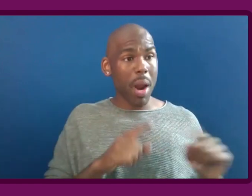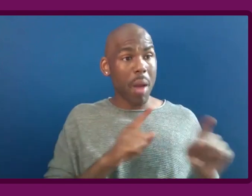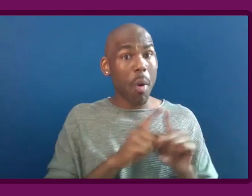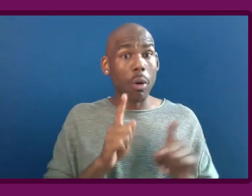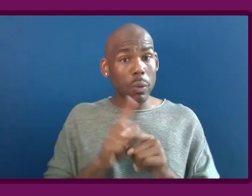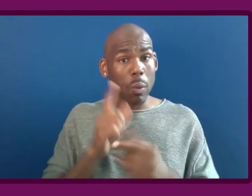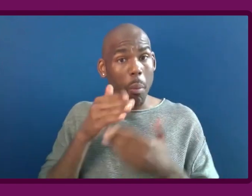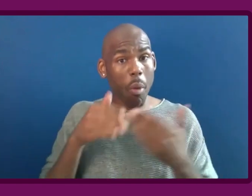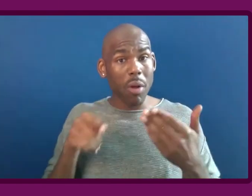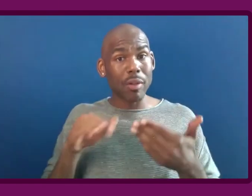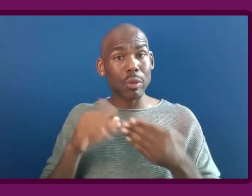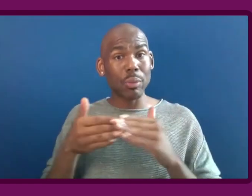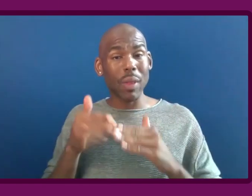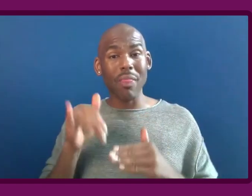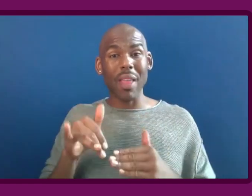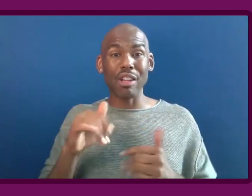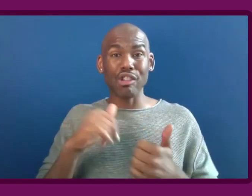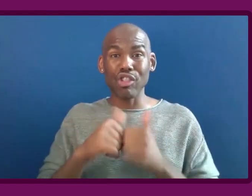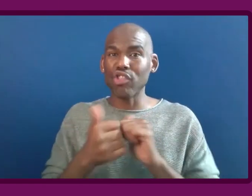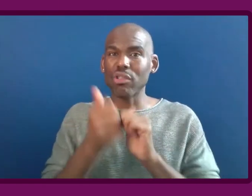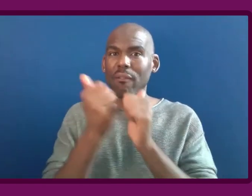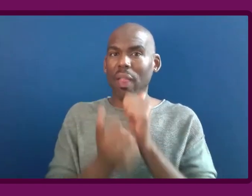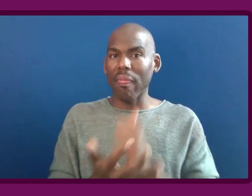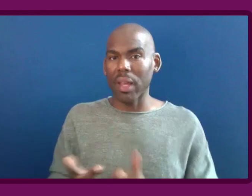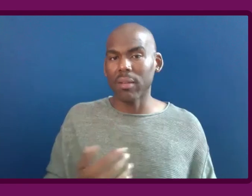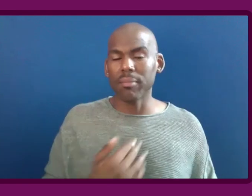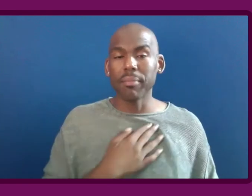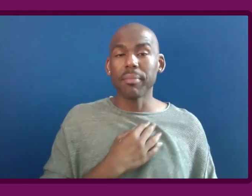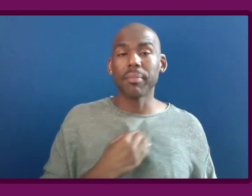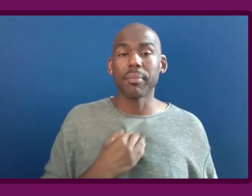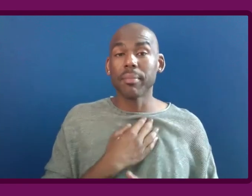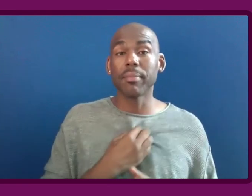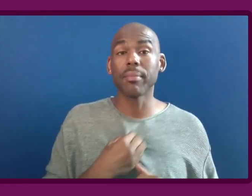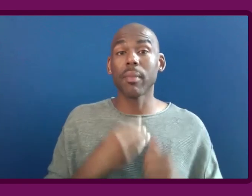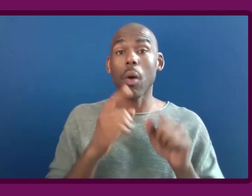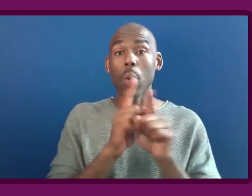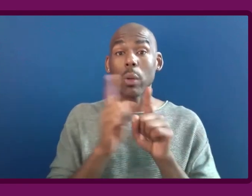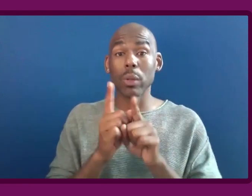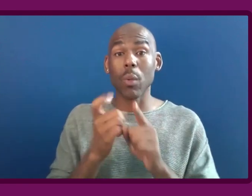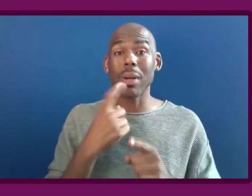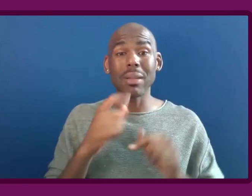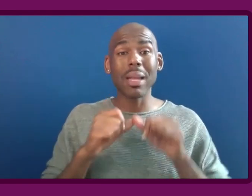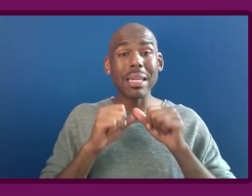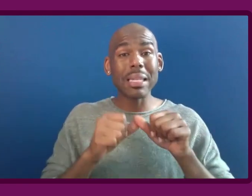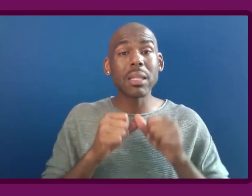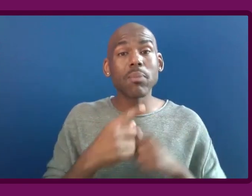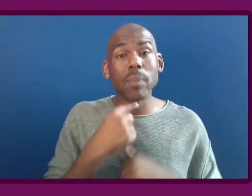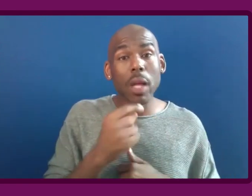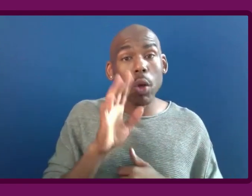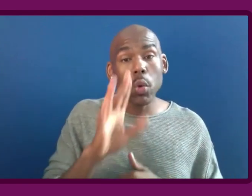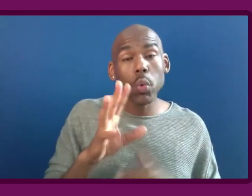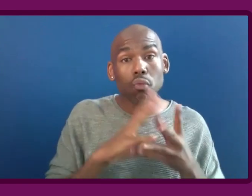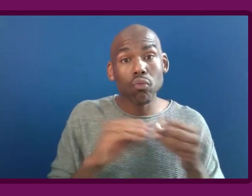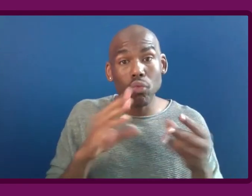as big as Beyonce. I don't know. Just keep telling your story, because I do believe storytelling